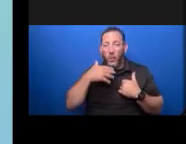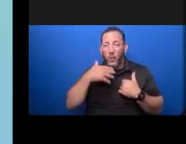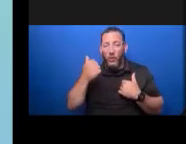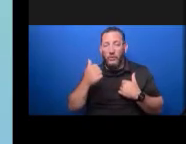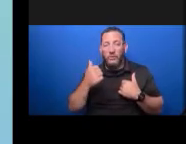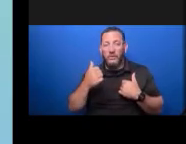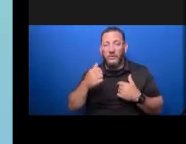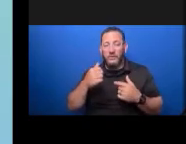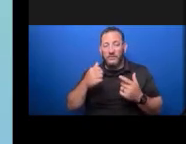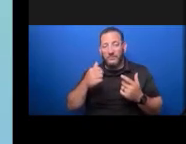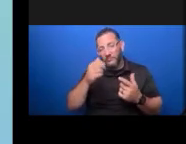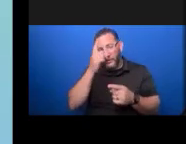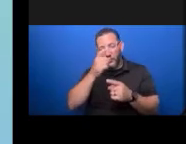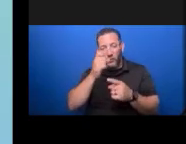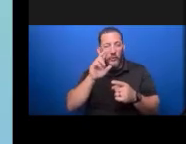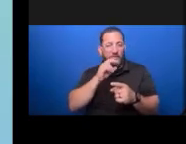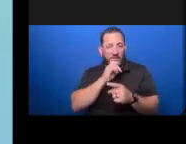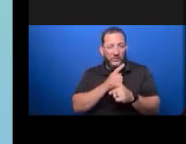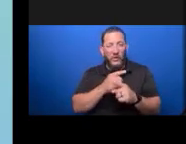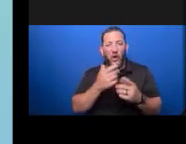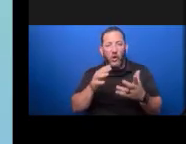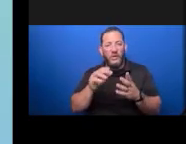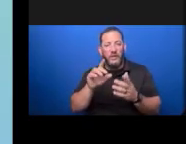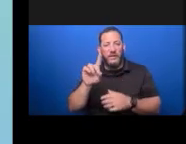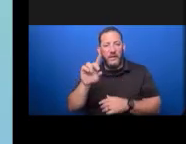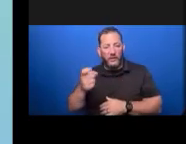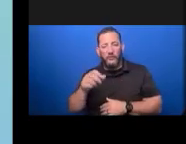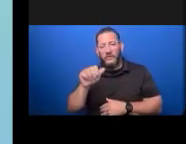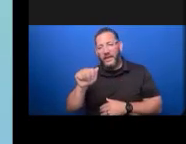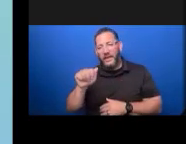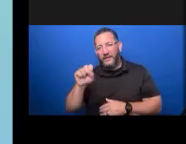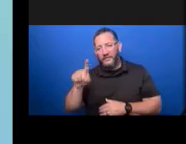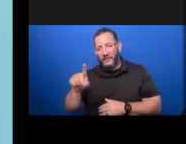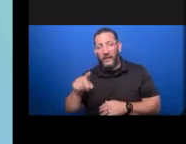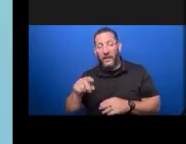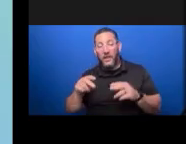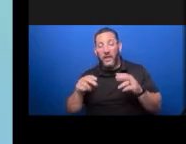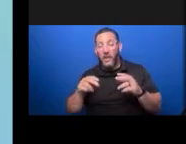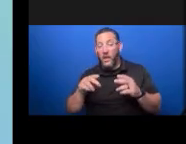diagnosed with ASD, so it looked at 116 toddlers, 56 males, 60